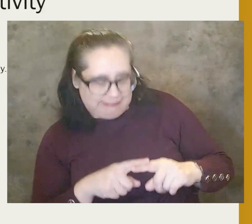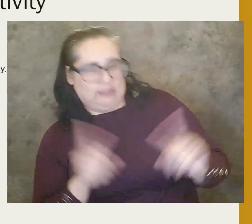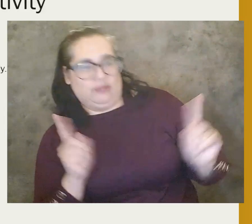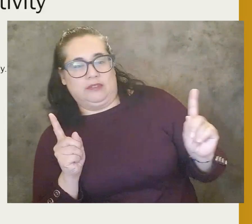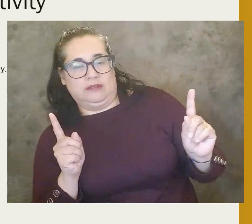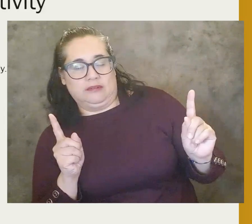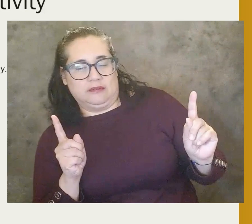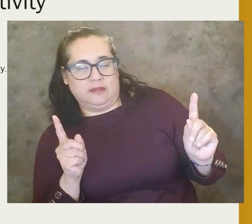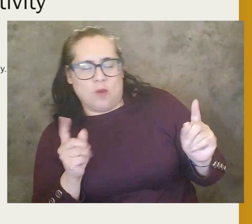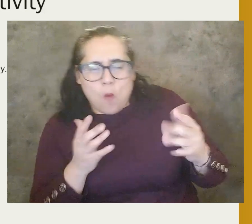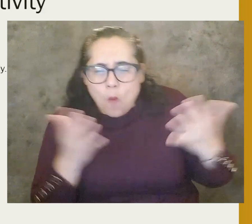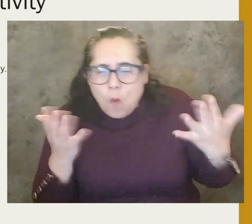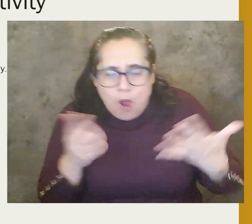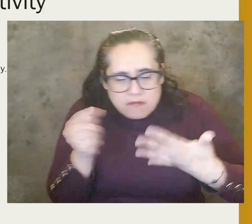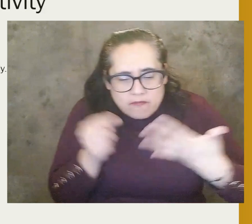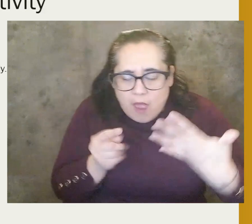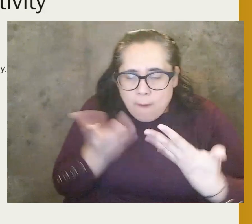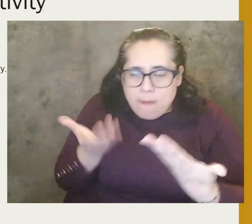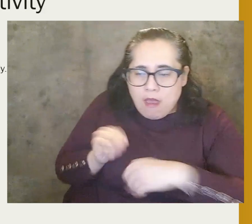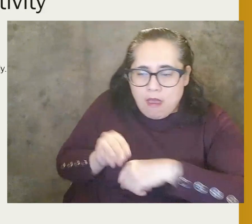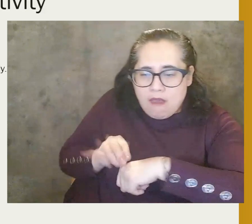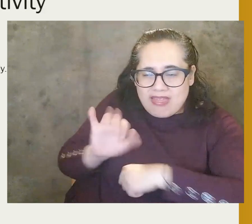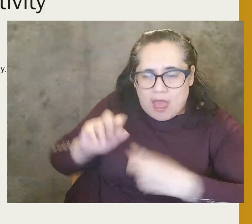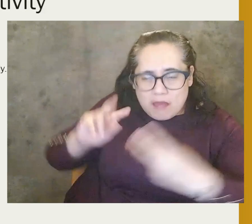What factors may have influenced the ...